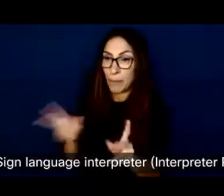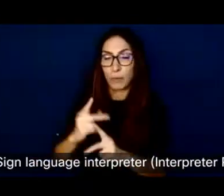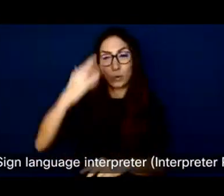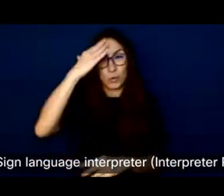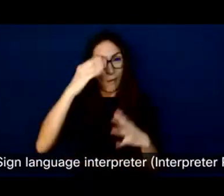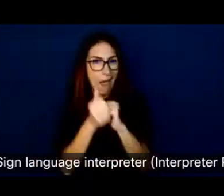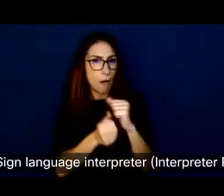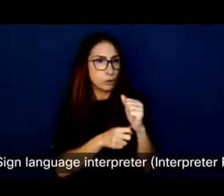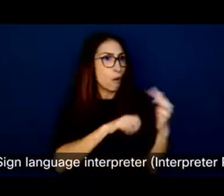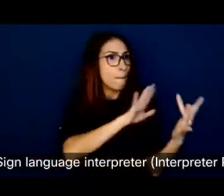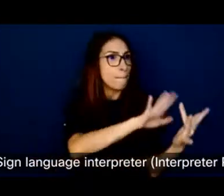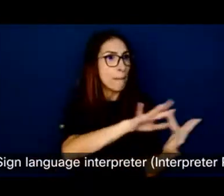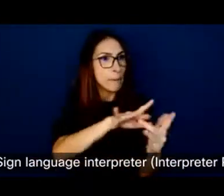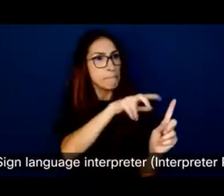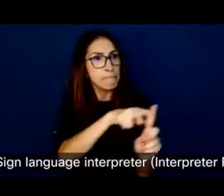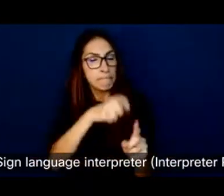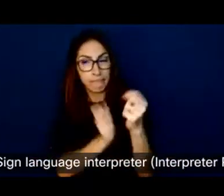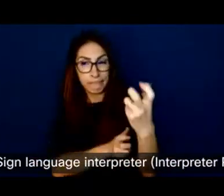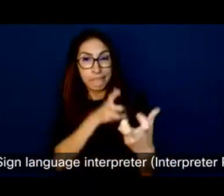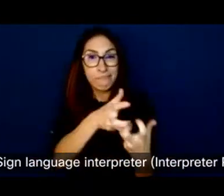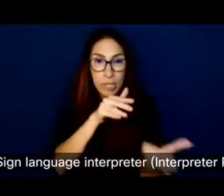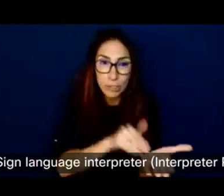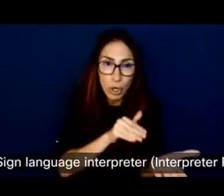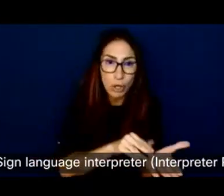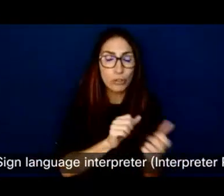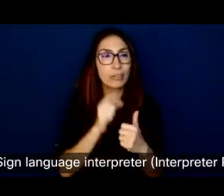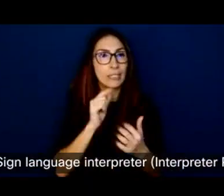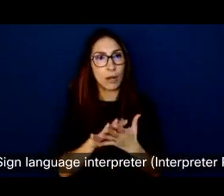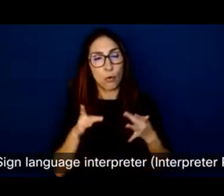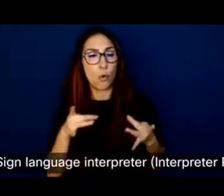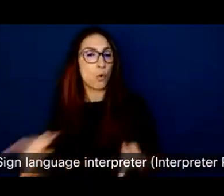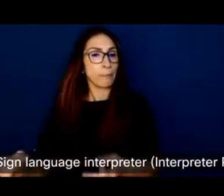dealing with? So, looking at, again looking at the whole